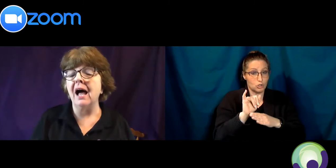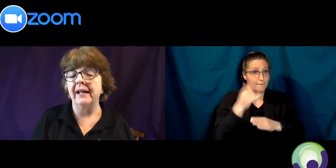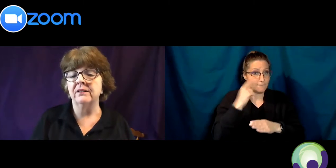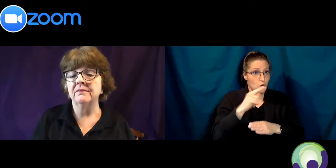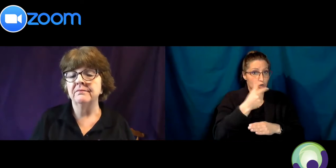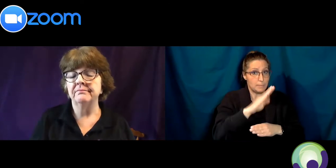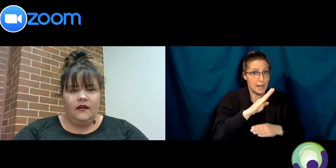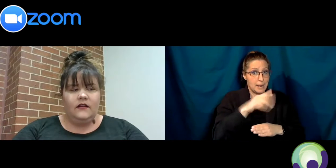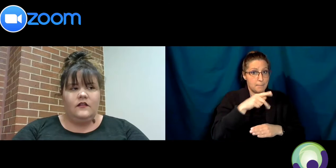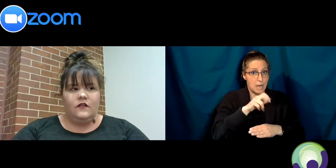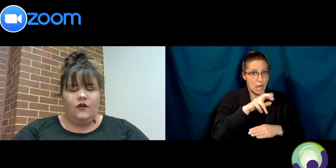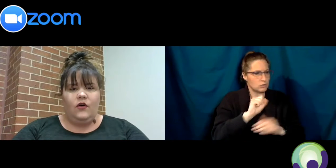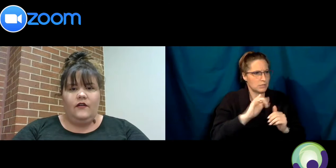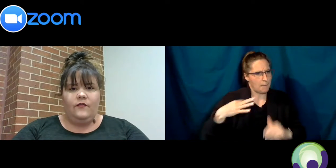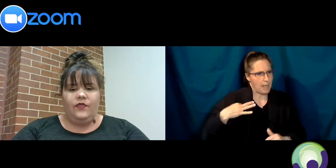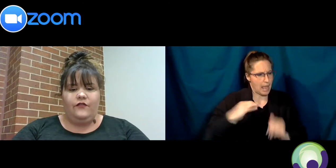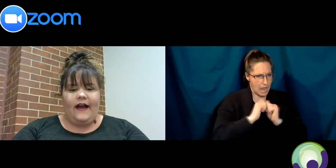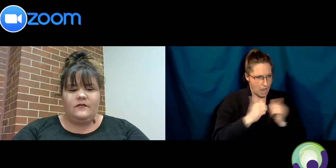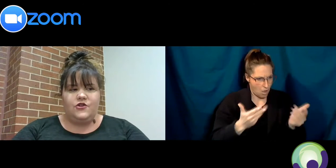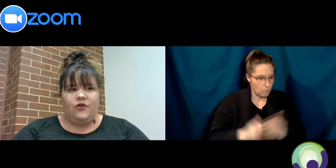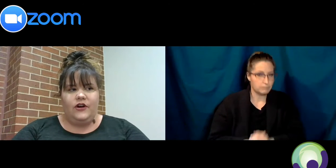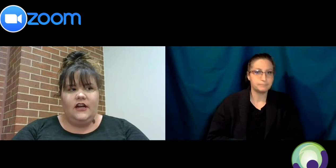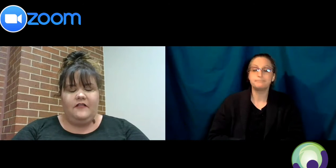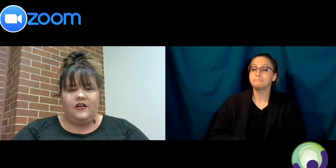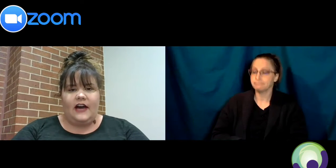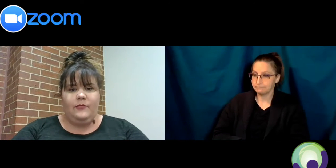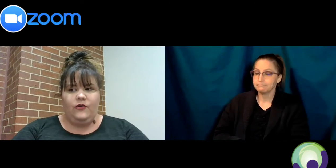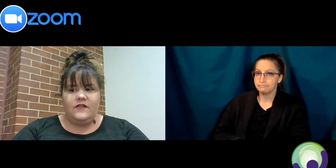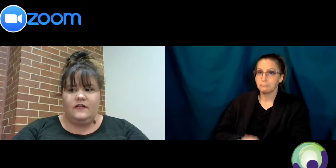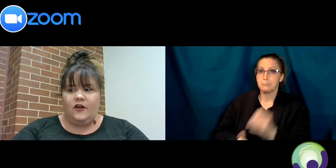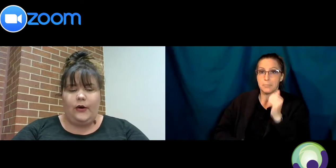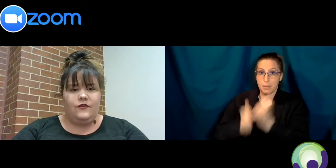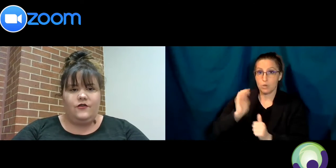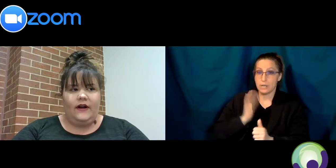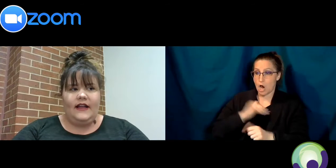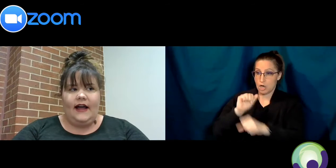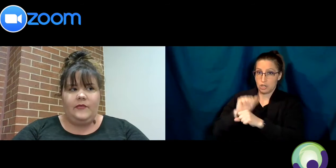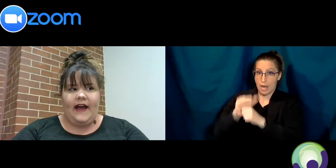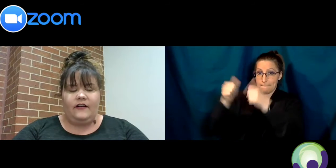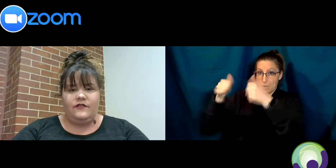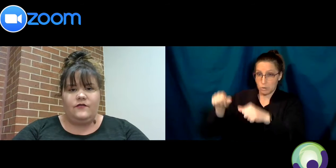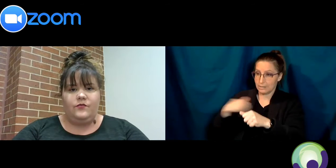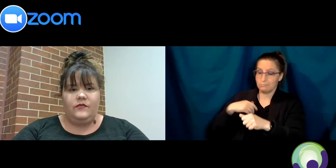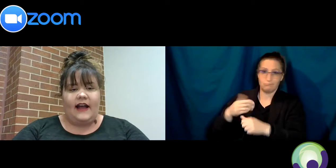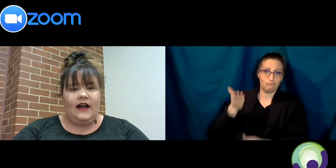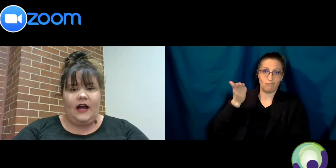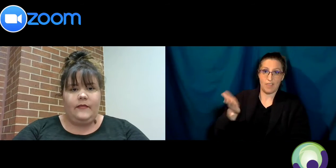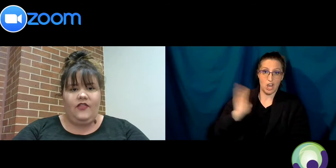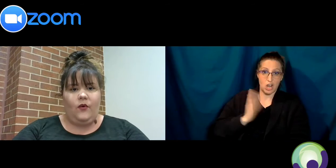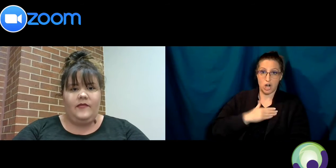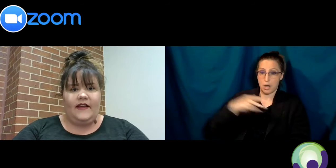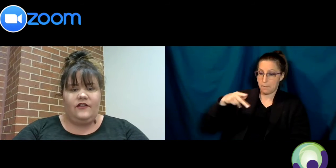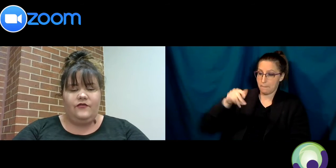Justine: So the vast majority of our job postings are posted right on Packers.com on the website for